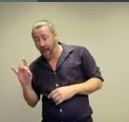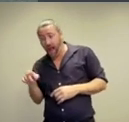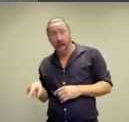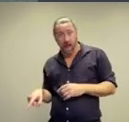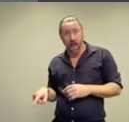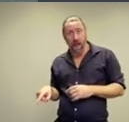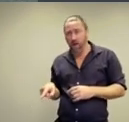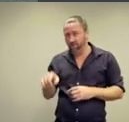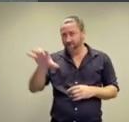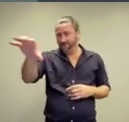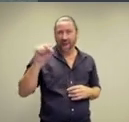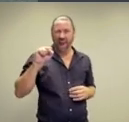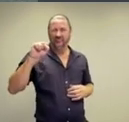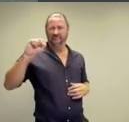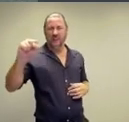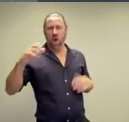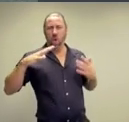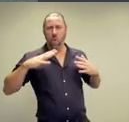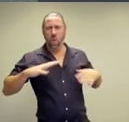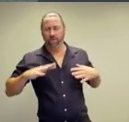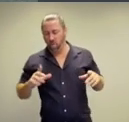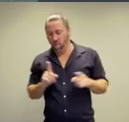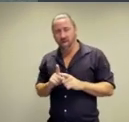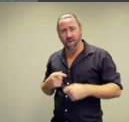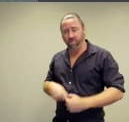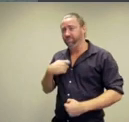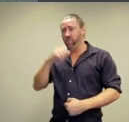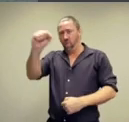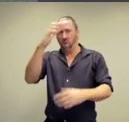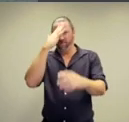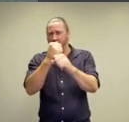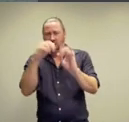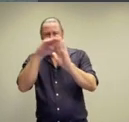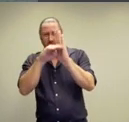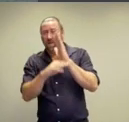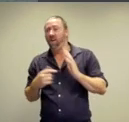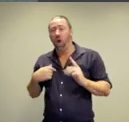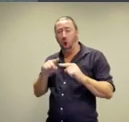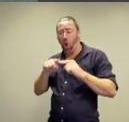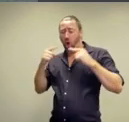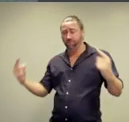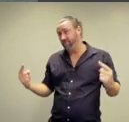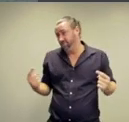the skinhead uniform was actually an ultimate subversion of the skinhead values and